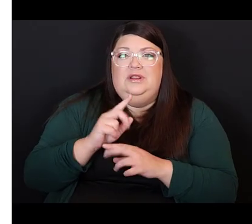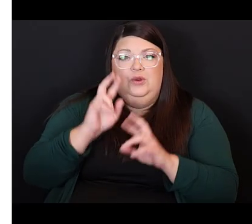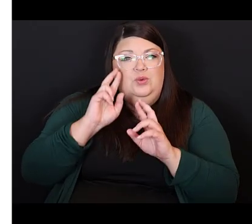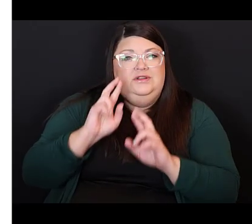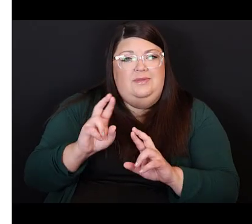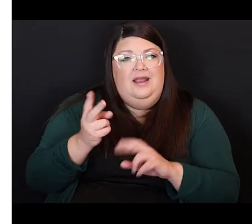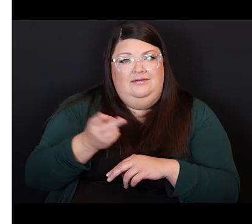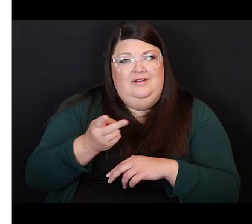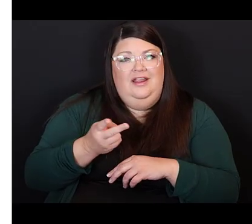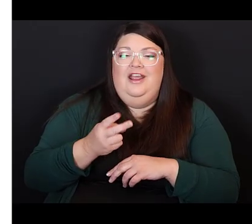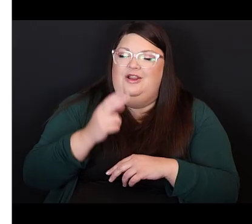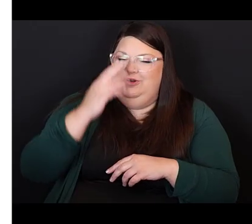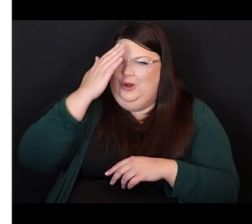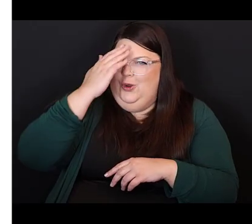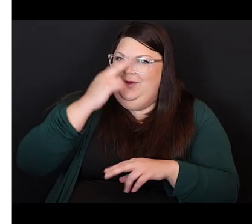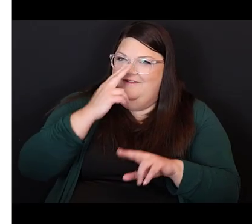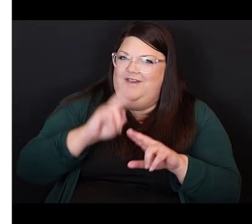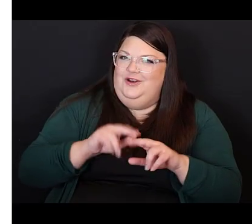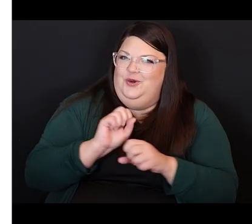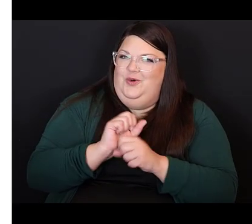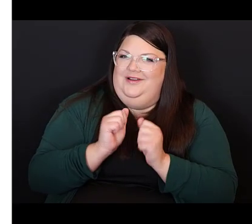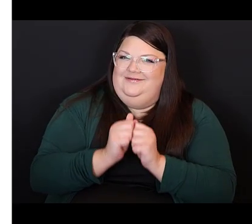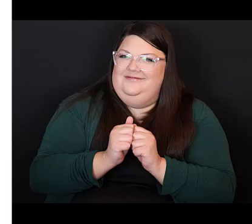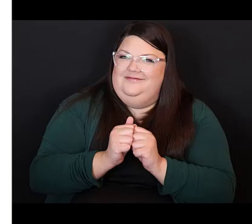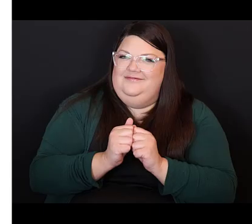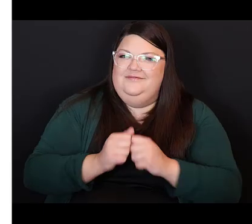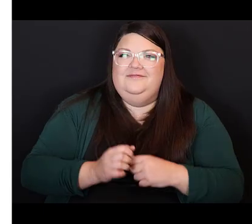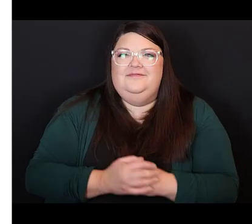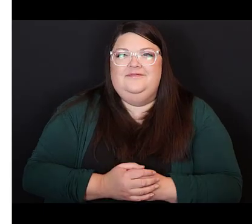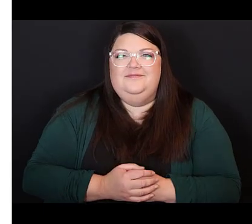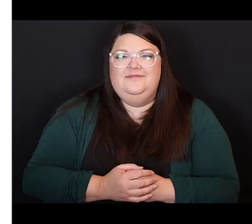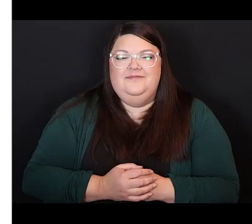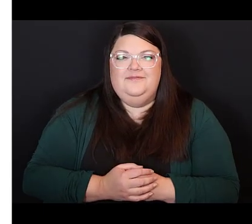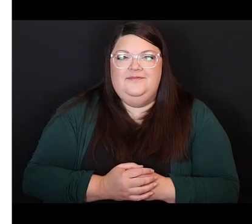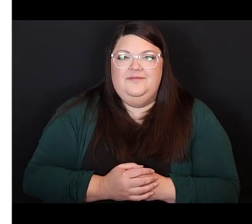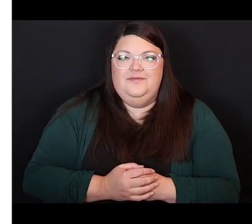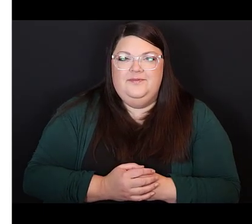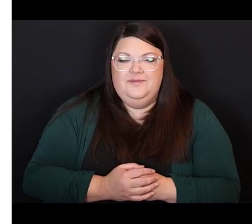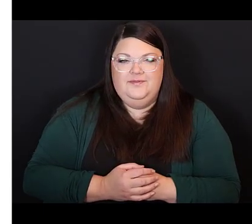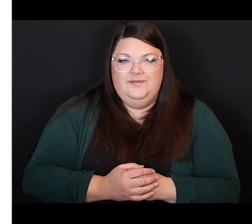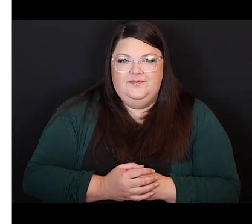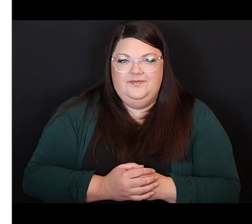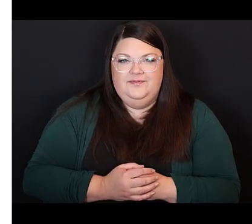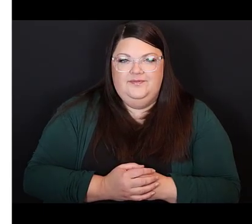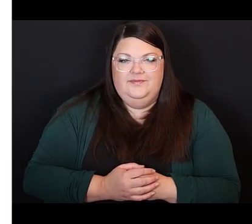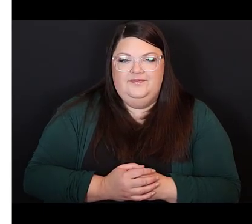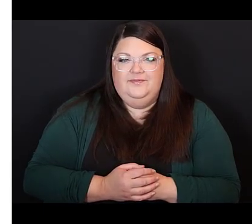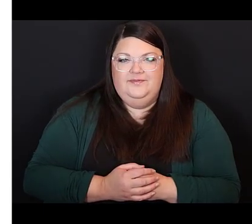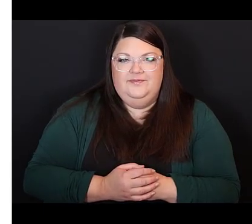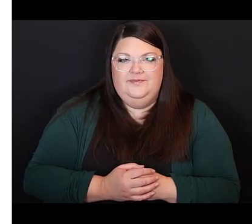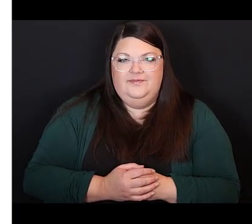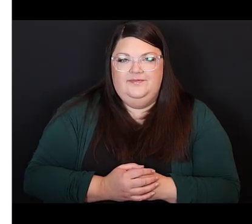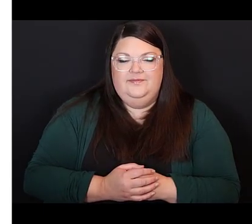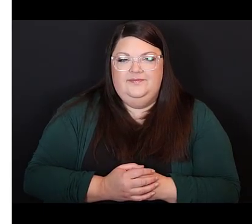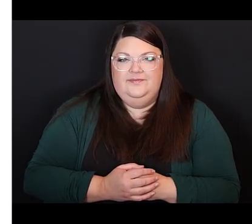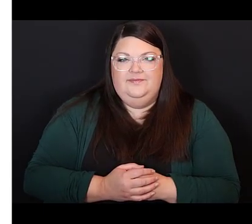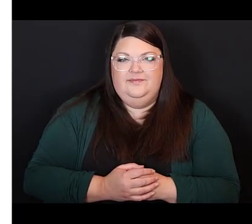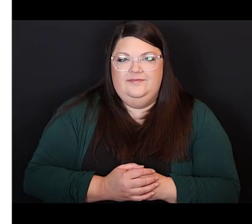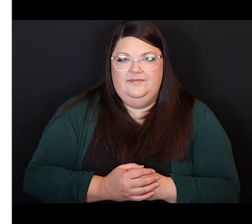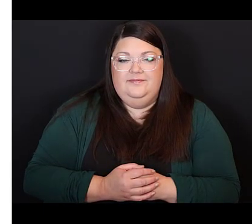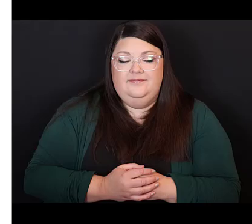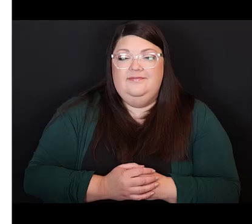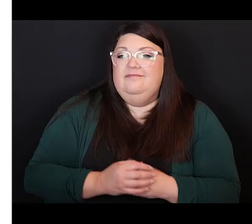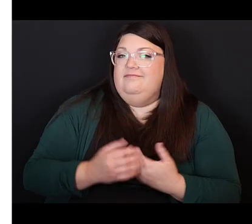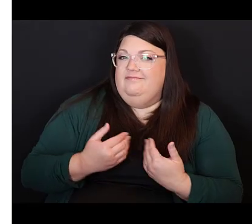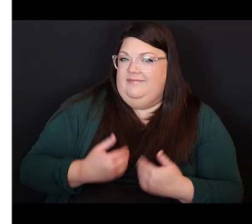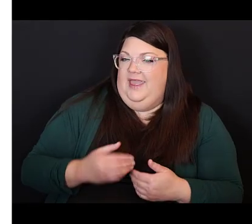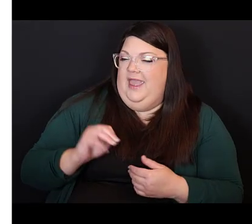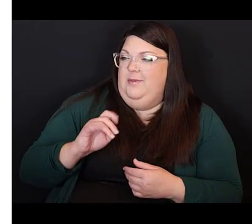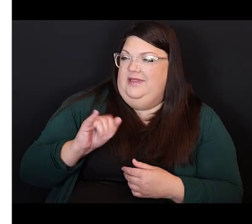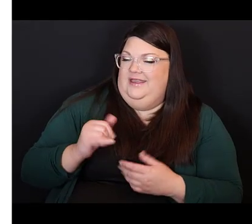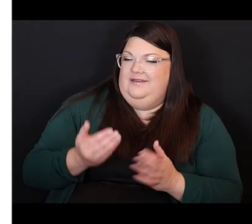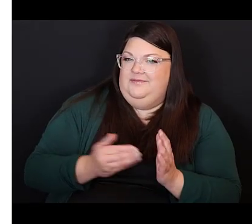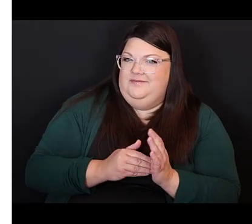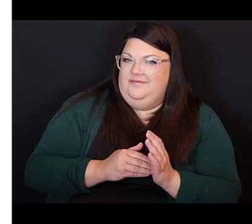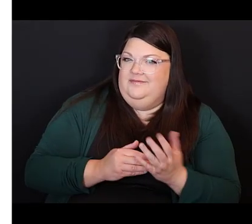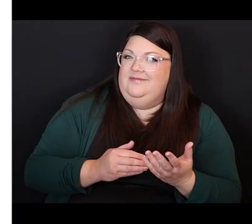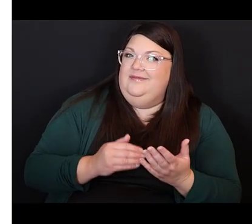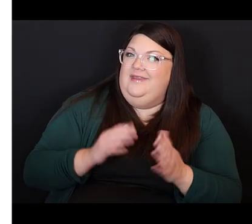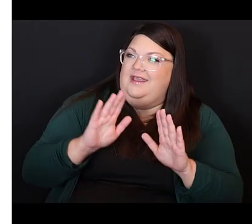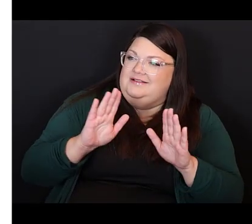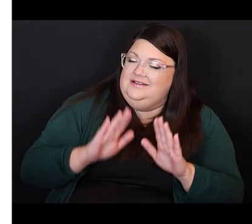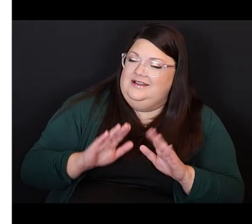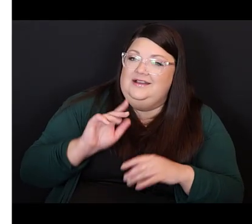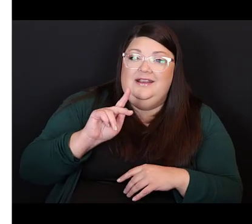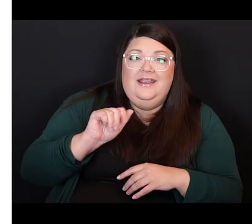for and knew would be fun to work with. [Emily] Emily here. Excellent. Kathy, what was